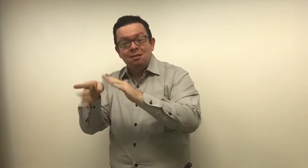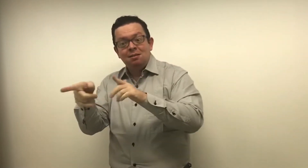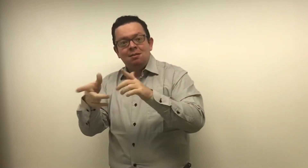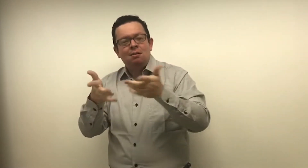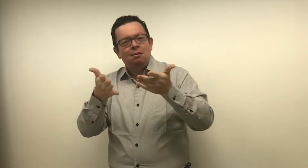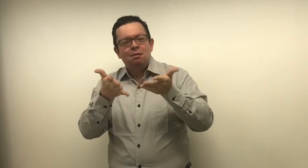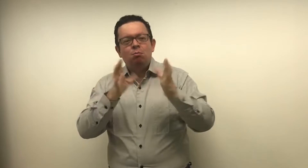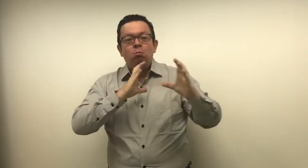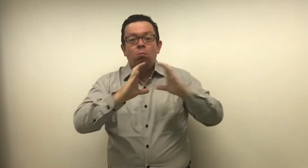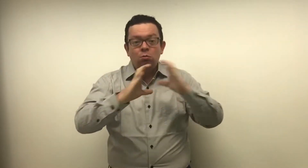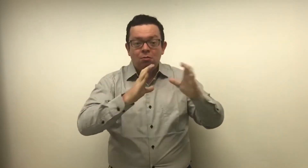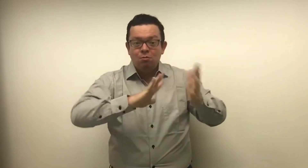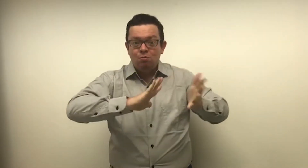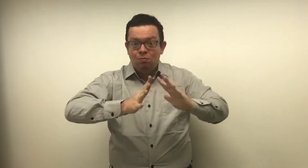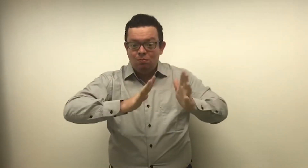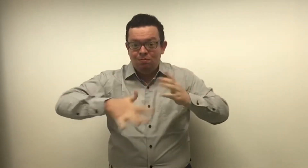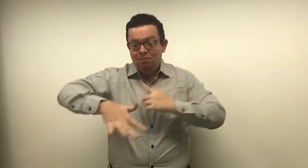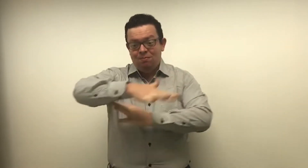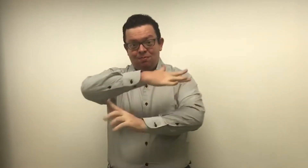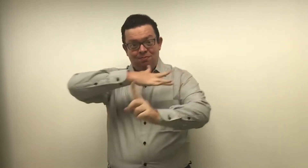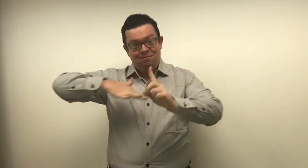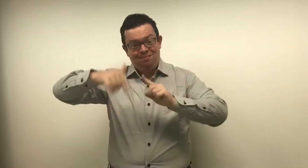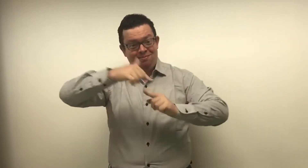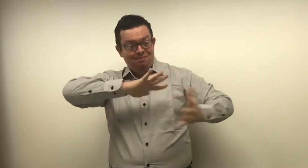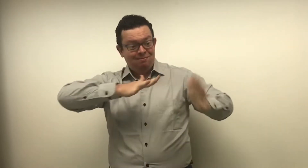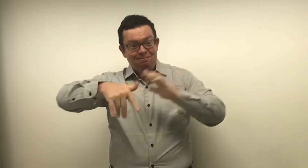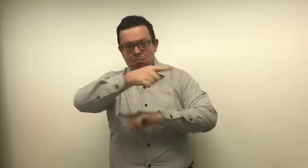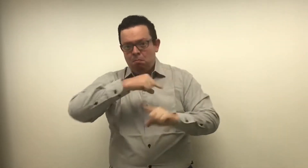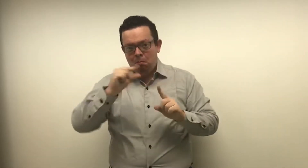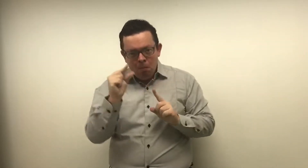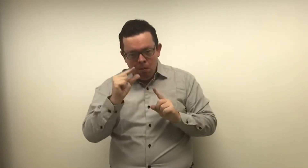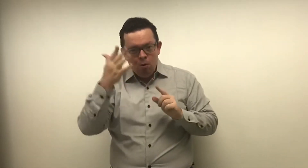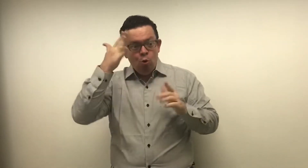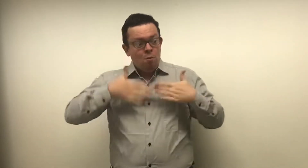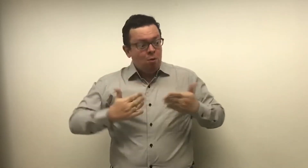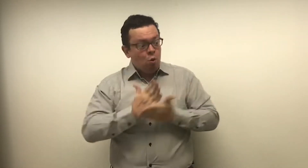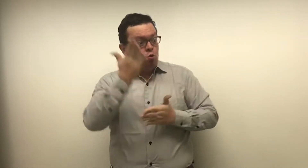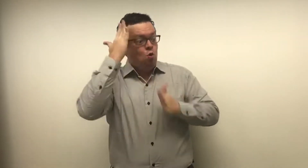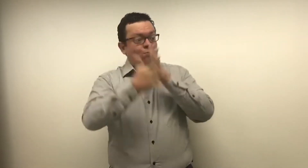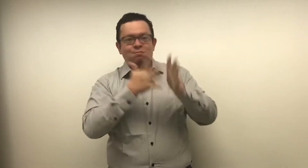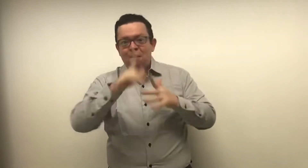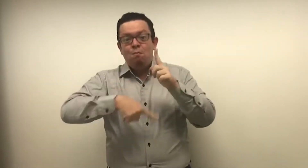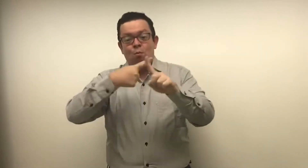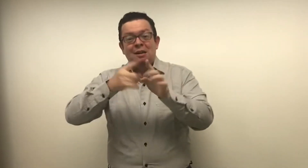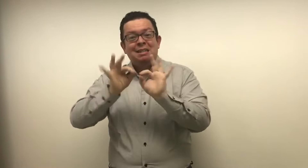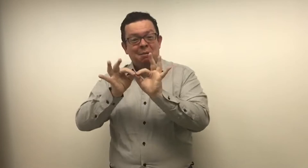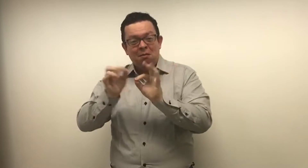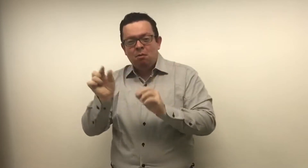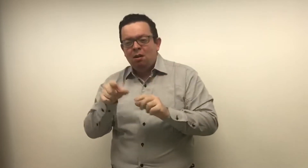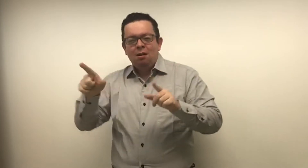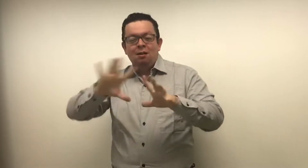and the inability to communicate with each other due to lack of knowledge on human rights and the lack of sign language interpreters.